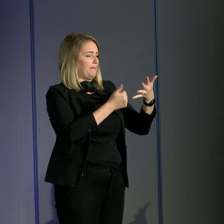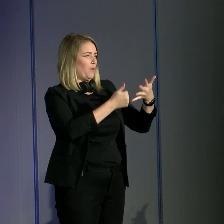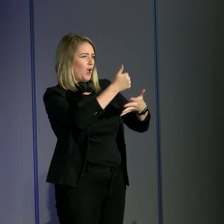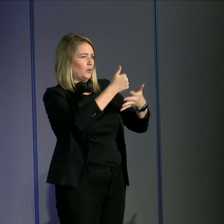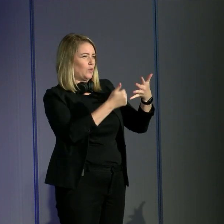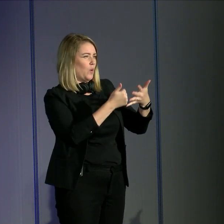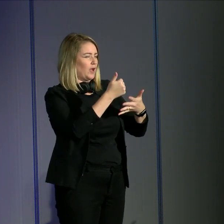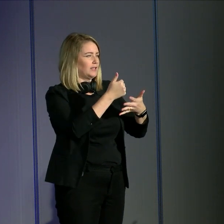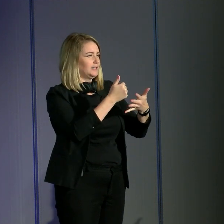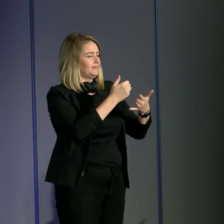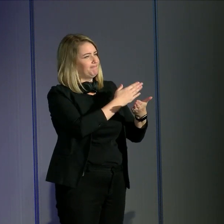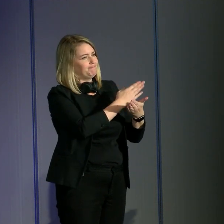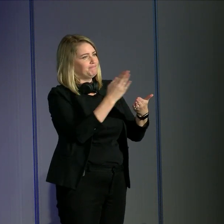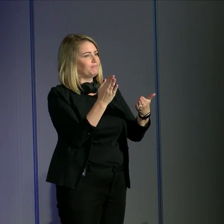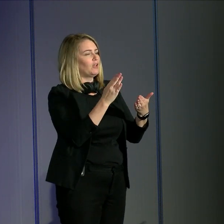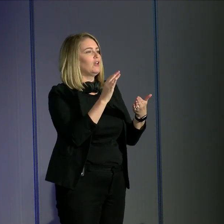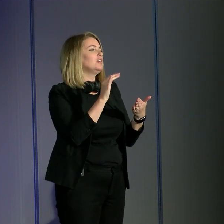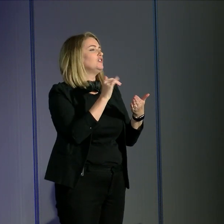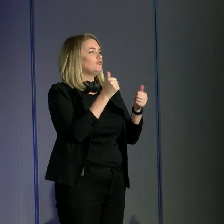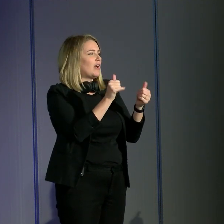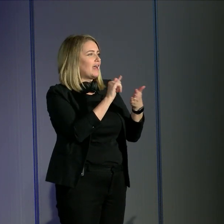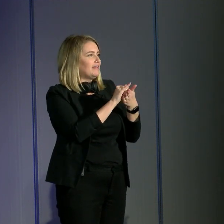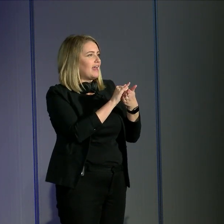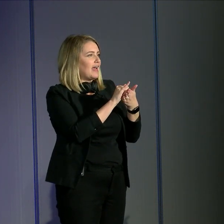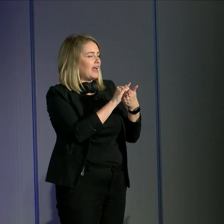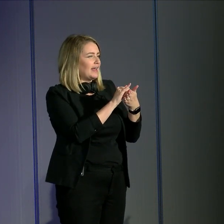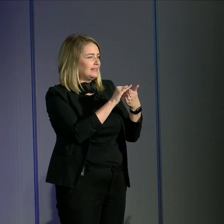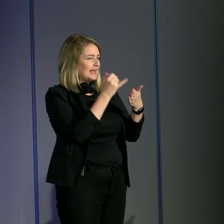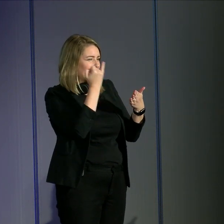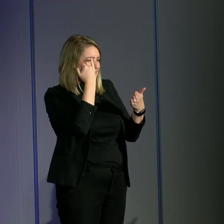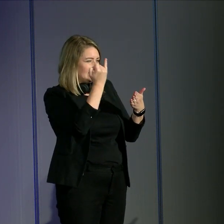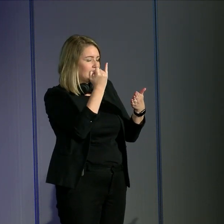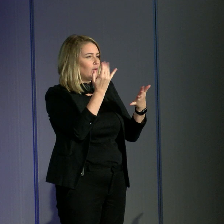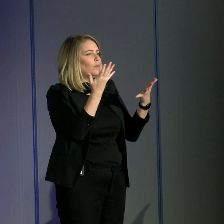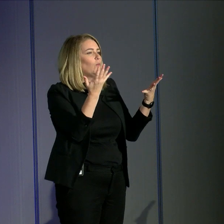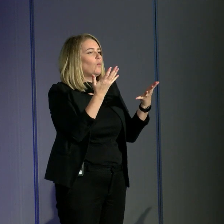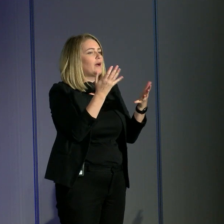Again, you're trying to get that sliced view of what are the important things.